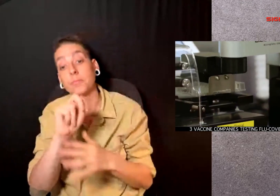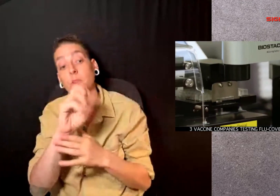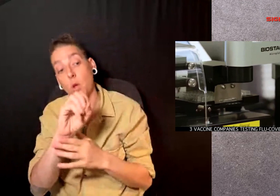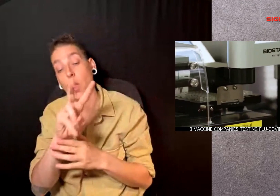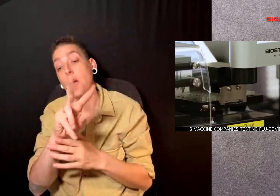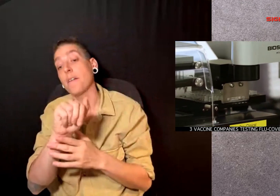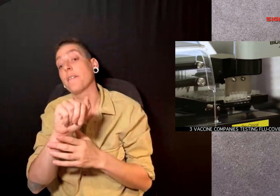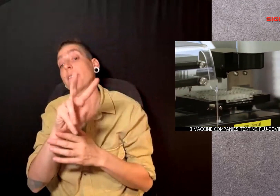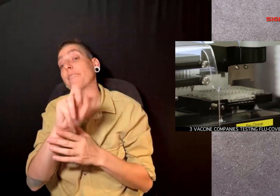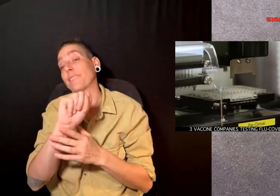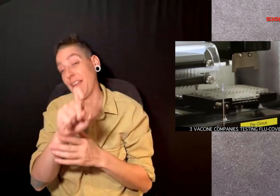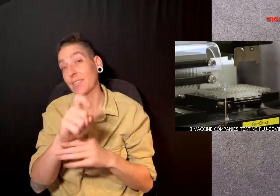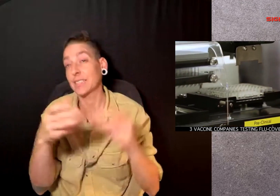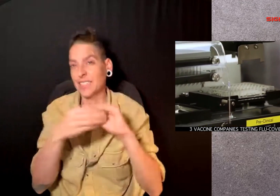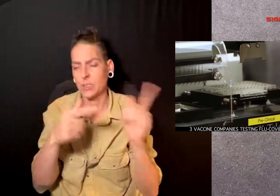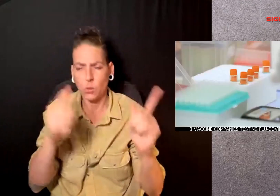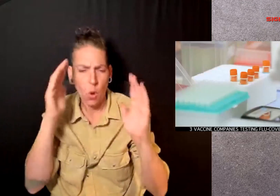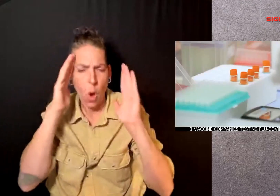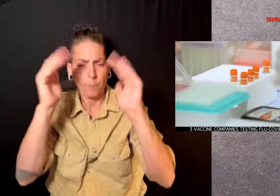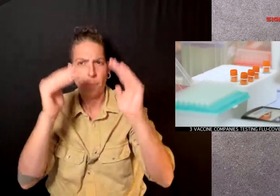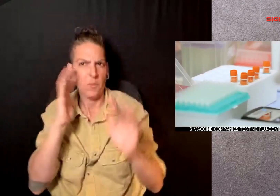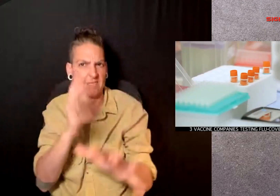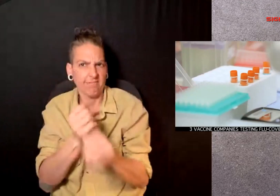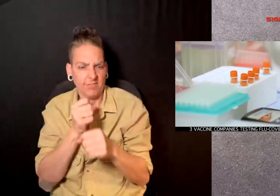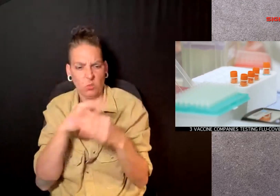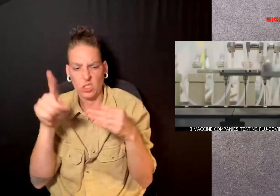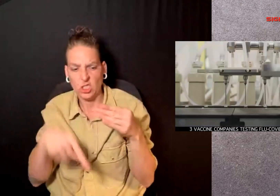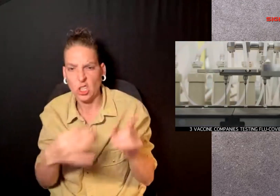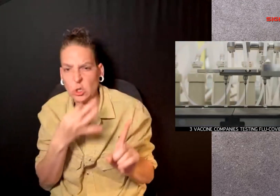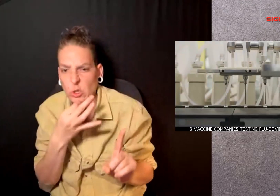and Novavax says it hopes to have the results of